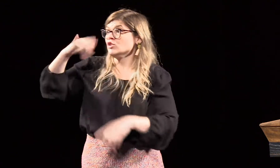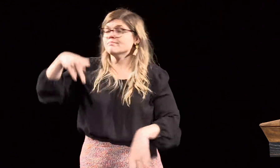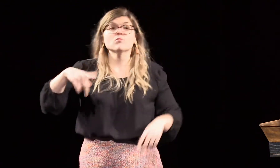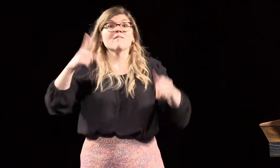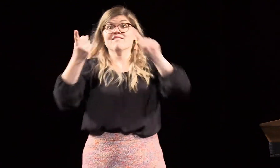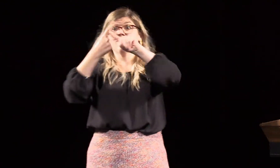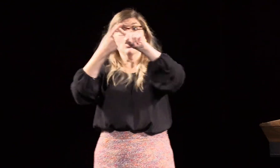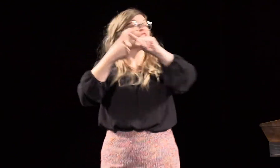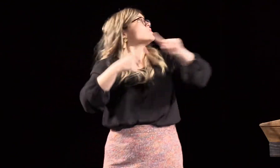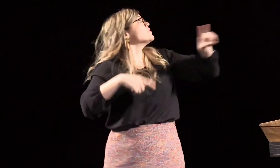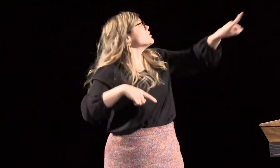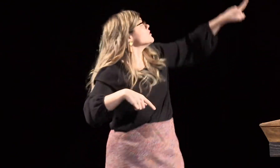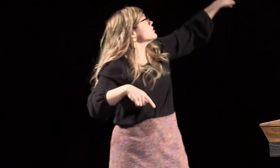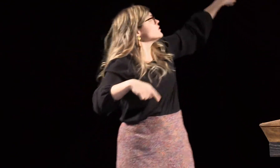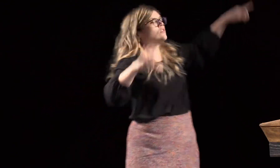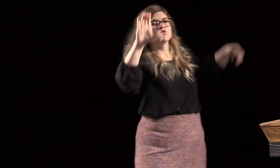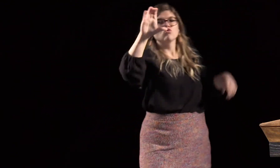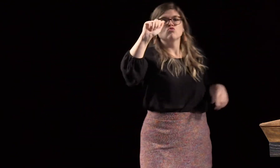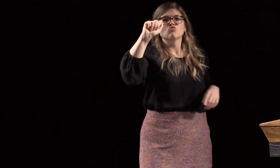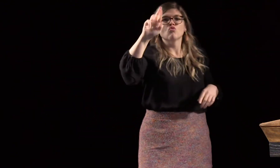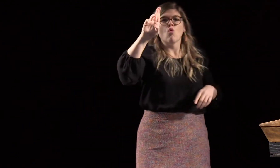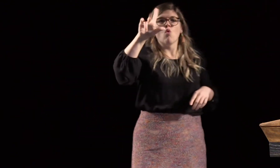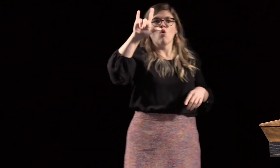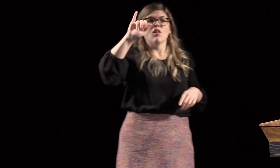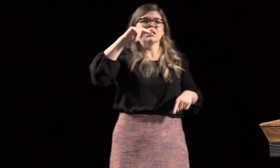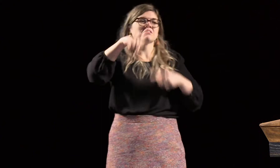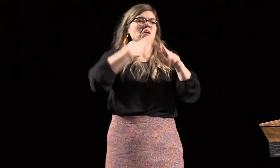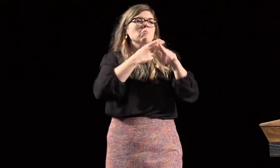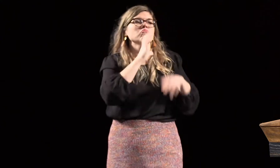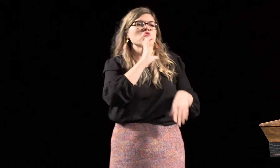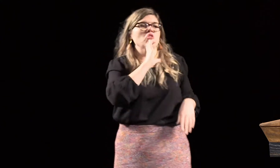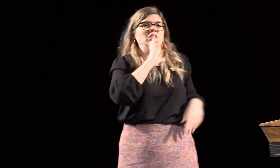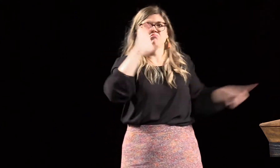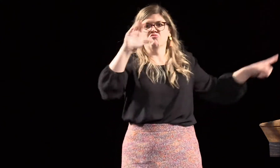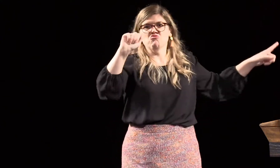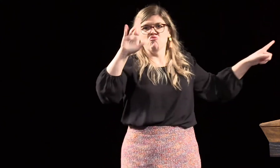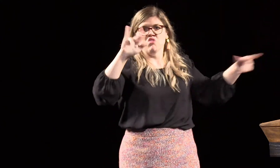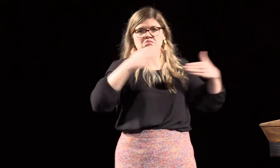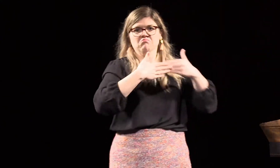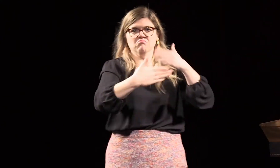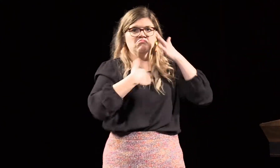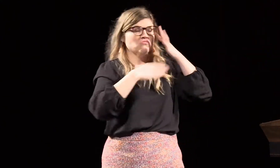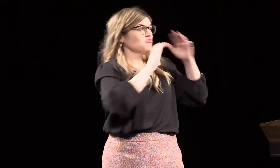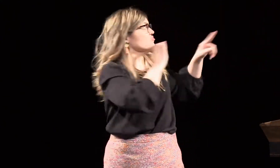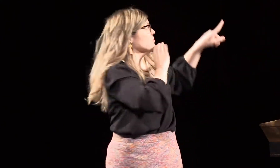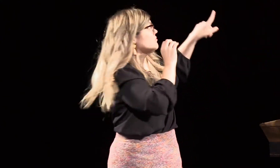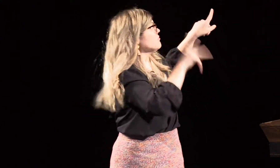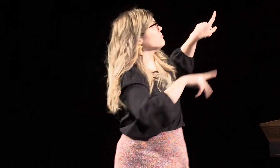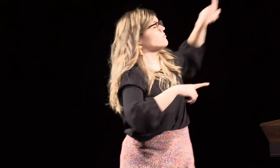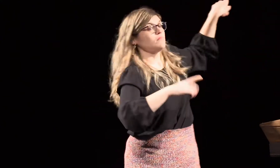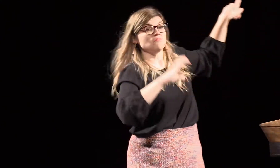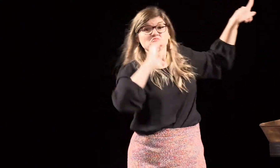that are involved in this letter. First, we have Carlin-- John Carlin. I'll be signing his name like this.